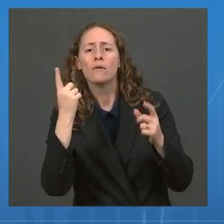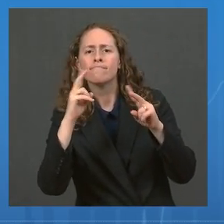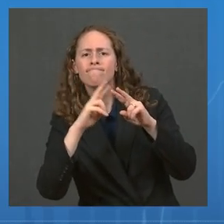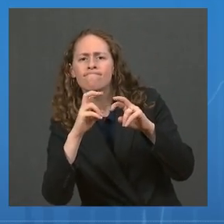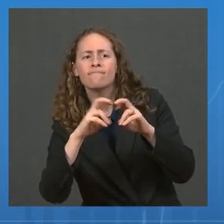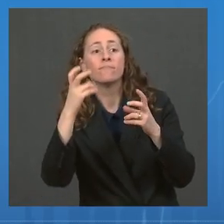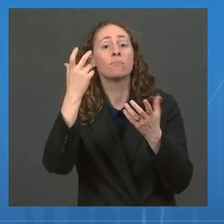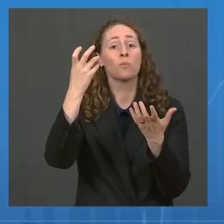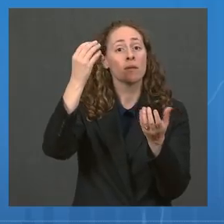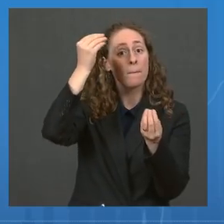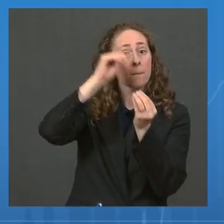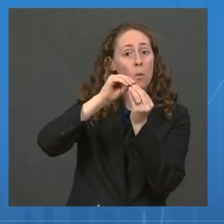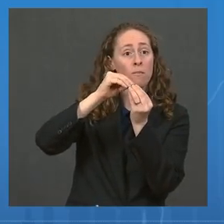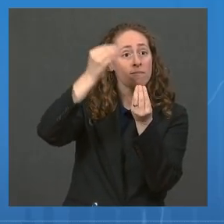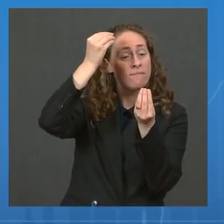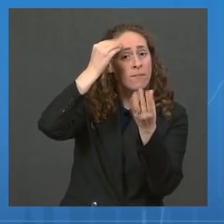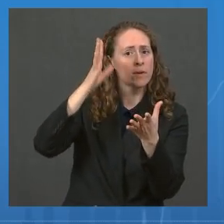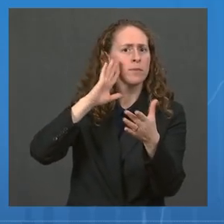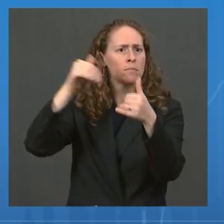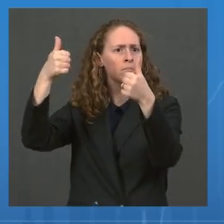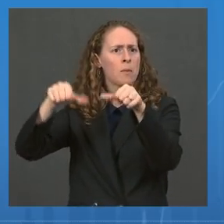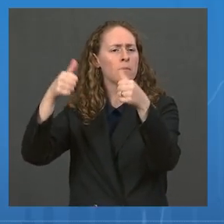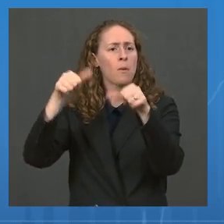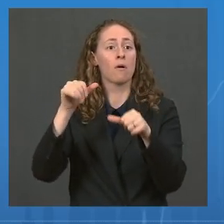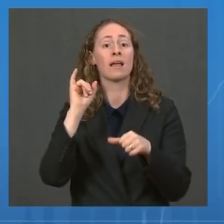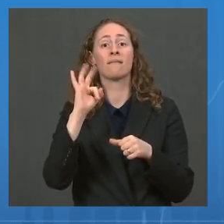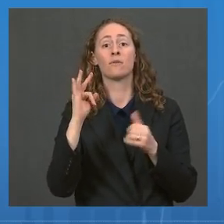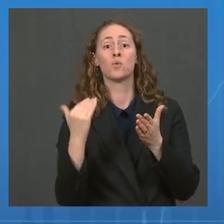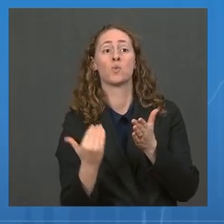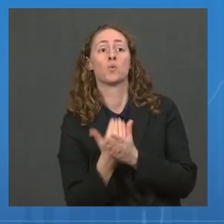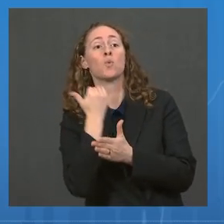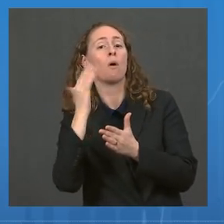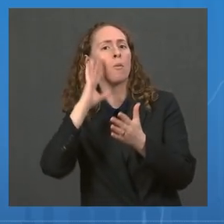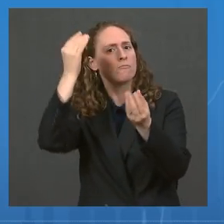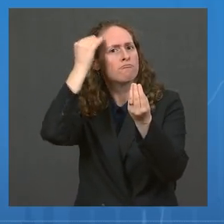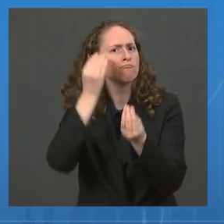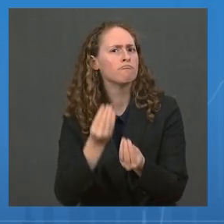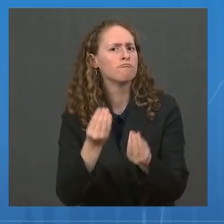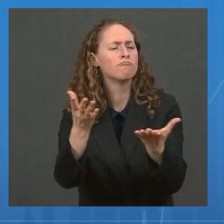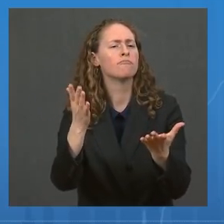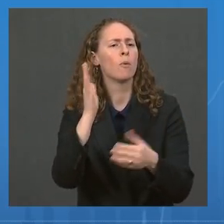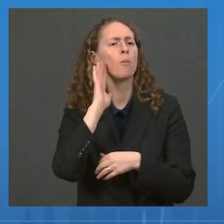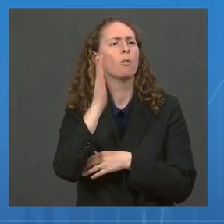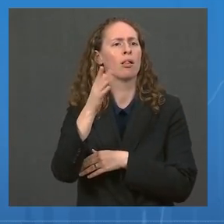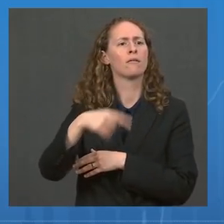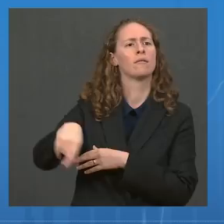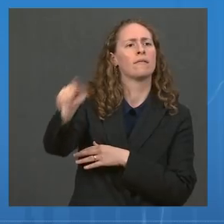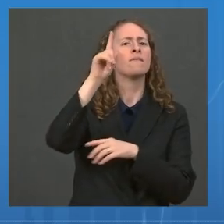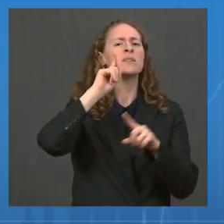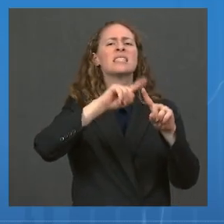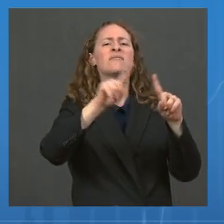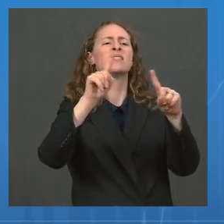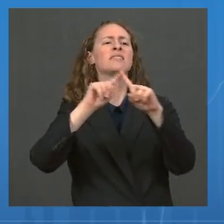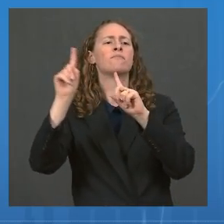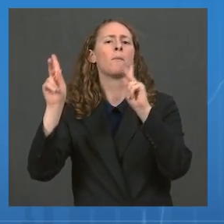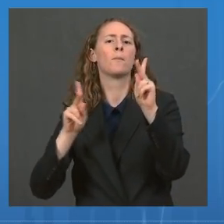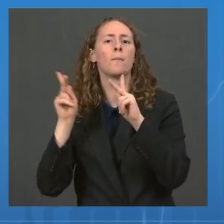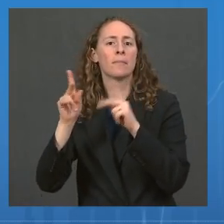to swiftly make additional recommendations for other populations at risk and people who received Moderna and J&J vaccines.